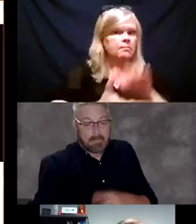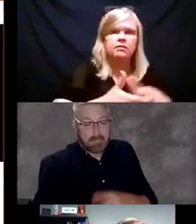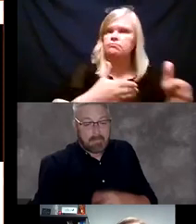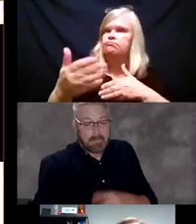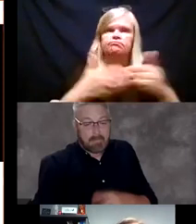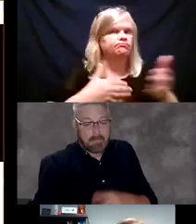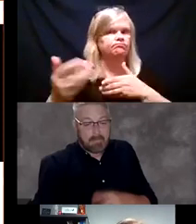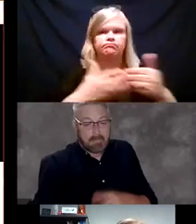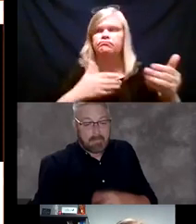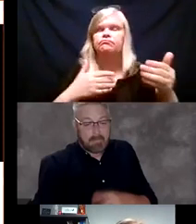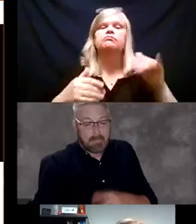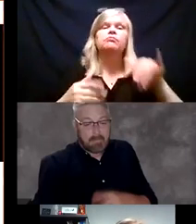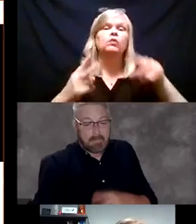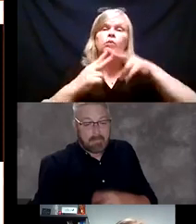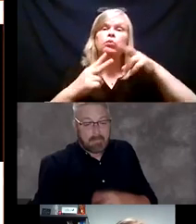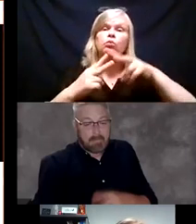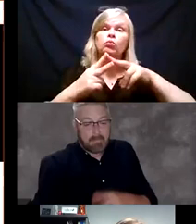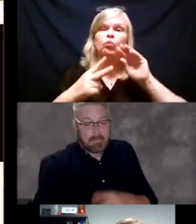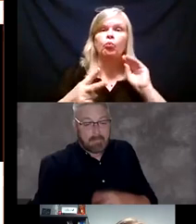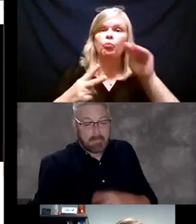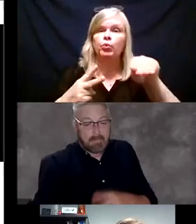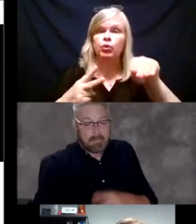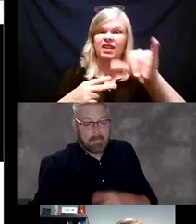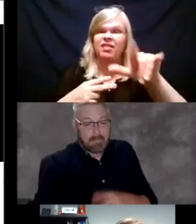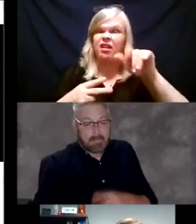THOSE TWO QUALIFIERS ARE THERE BECAUSE THIS IS MEANT THE TO